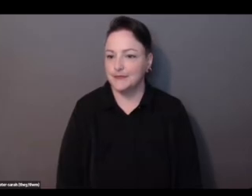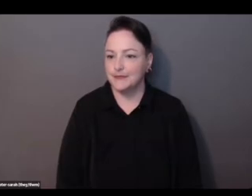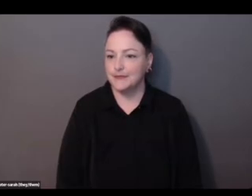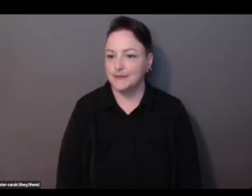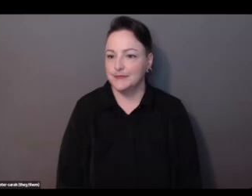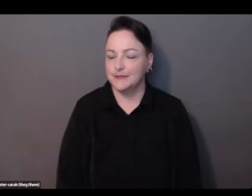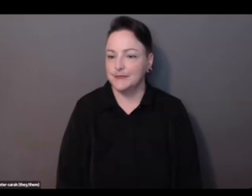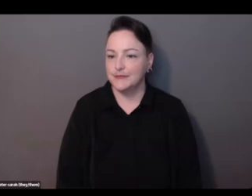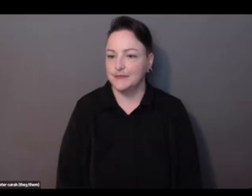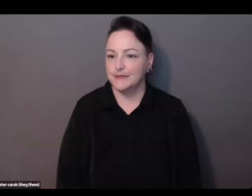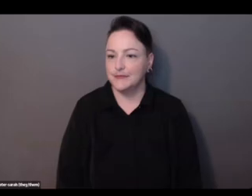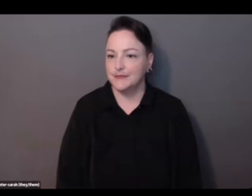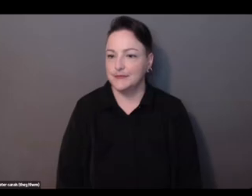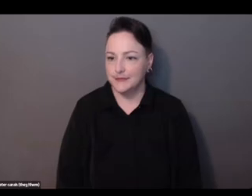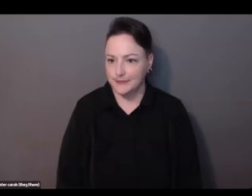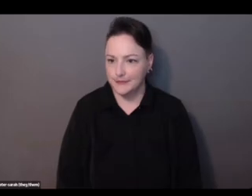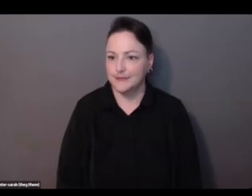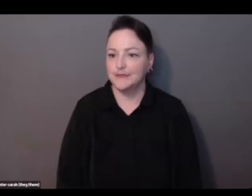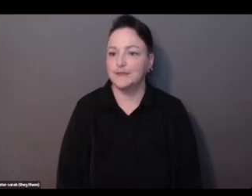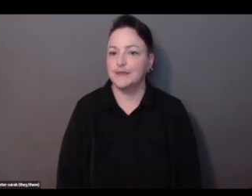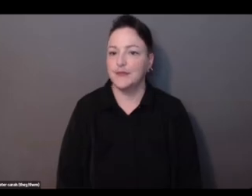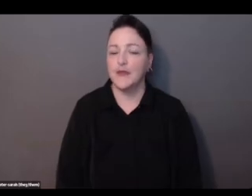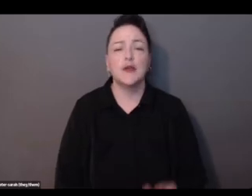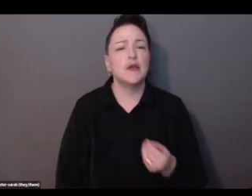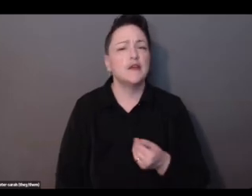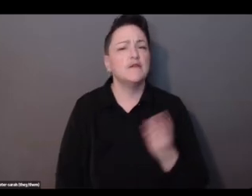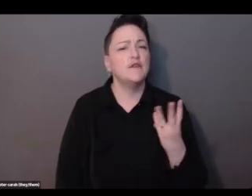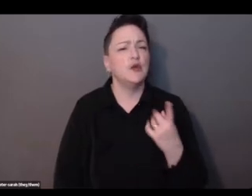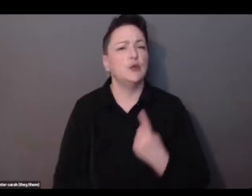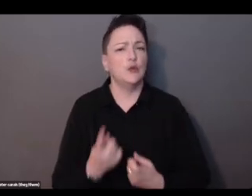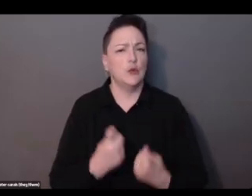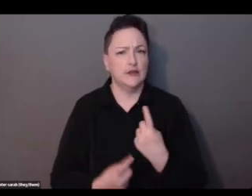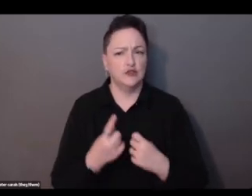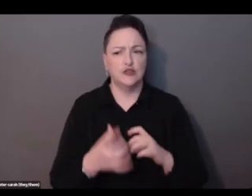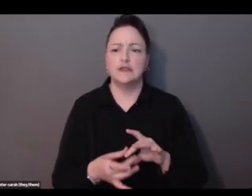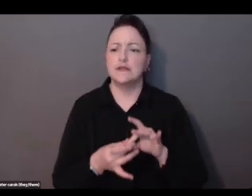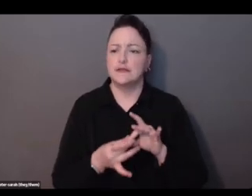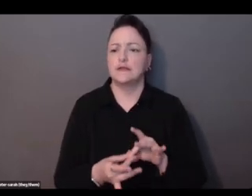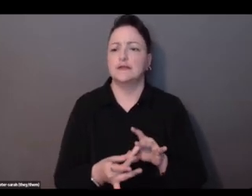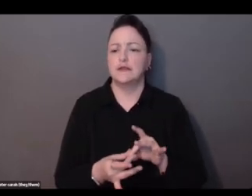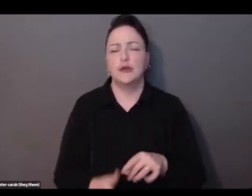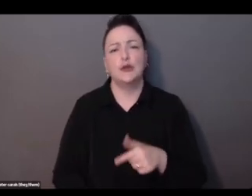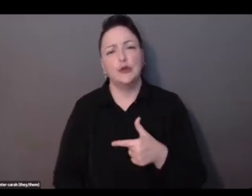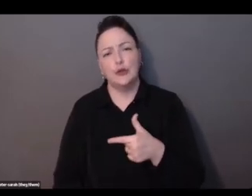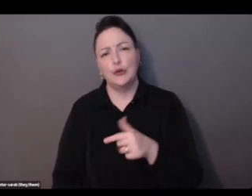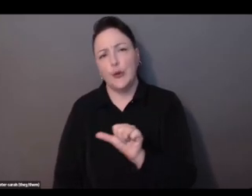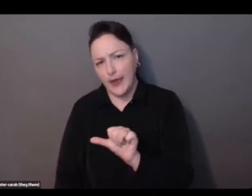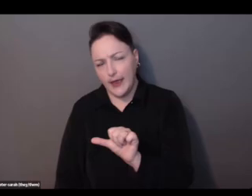I think there's been a couple of questions as well in the Q&A and chat asking about